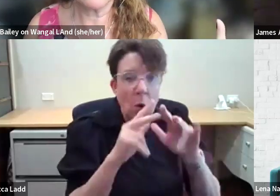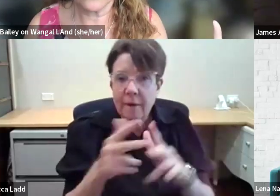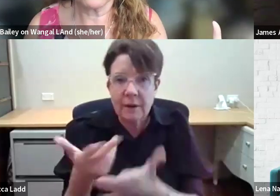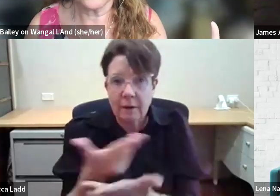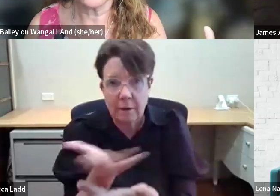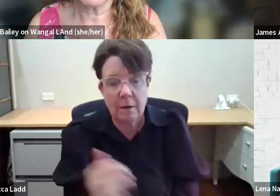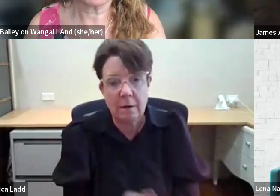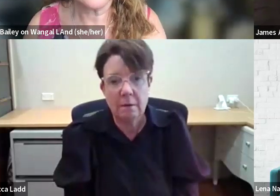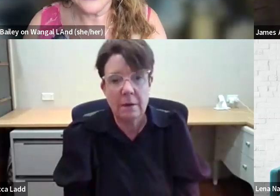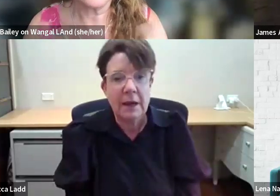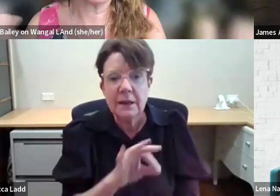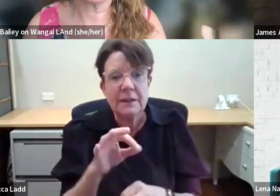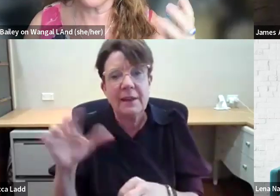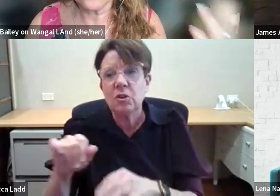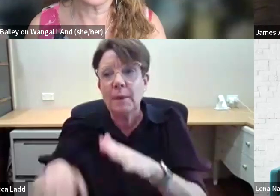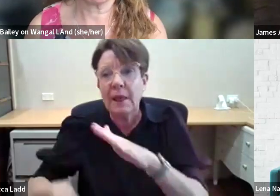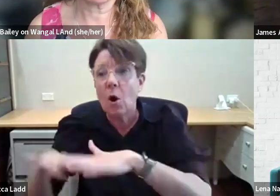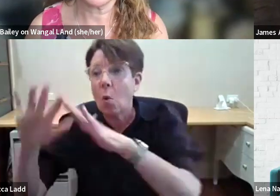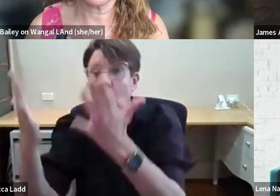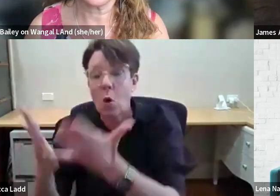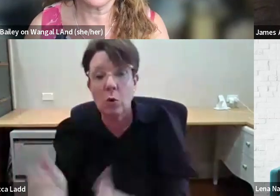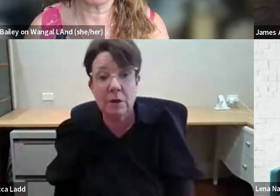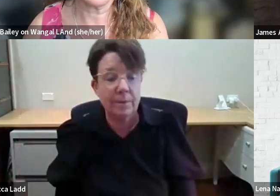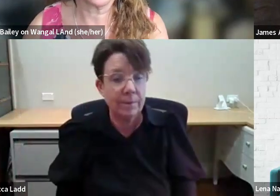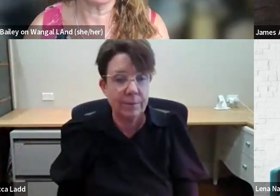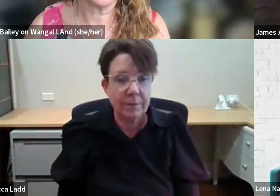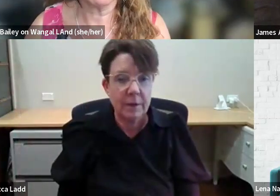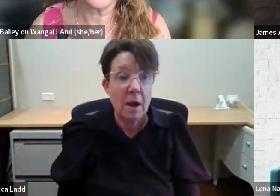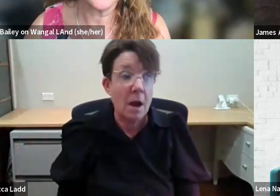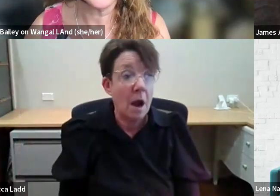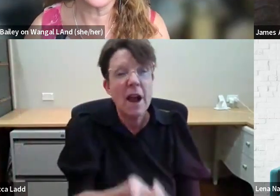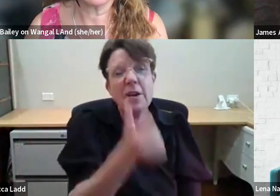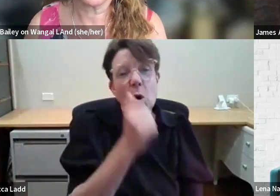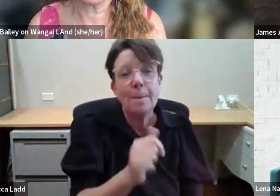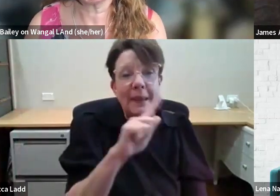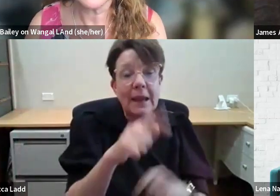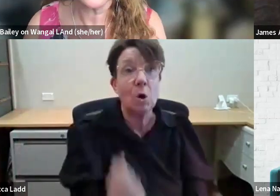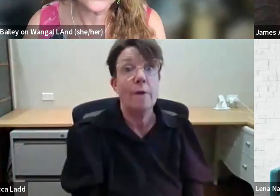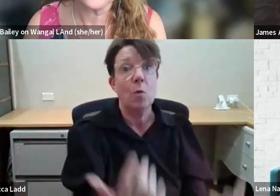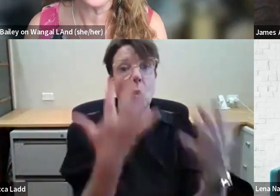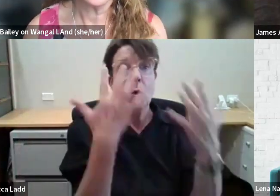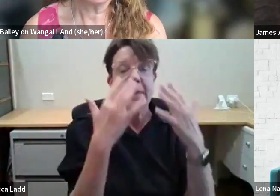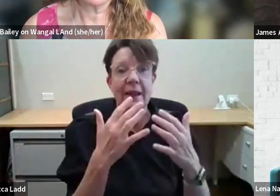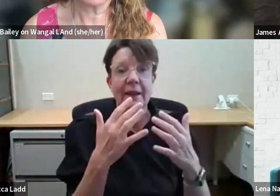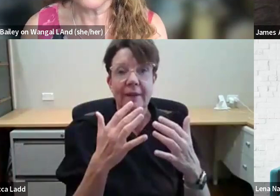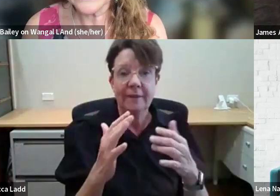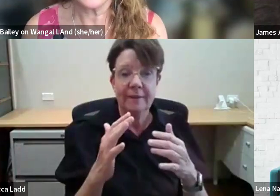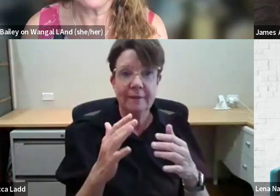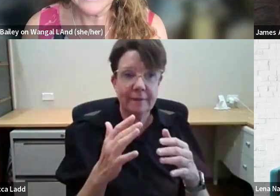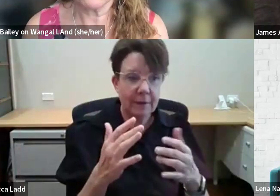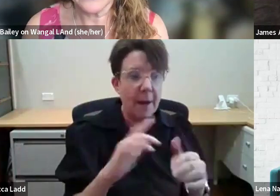because I totally respect that it gets really overwhelming weekly. Being local is a really great way of being able to create